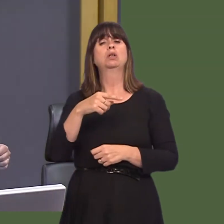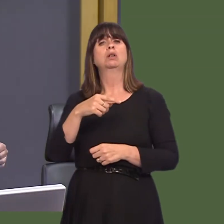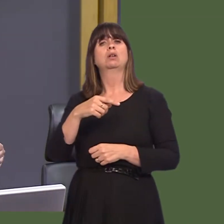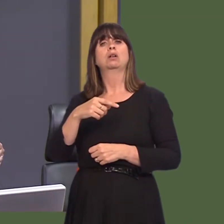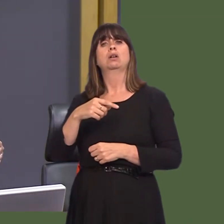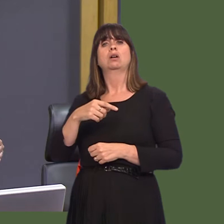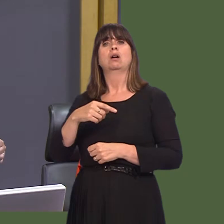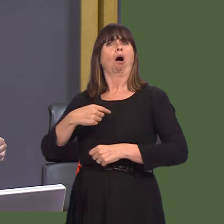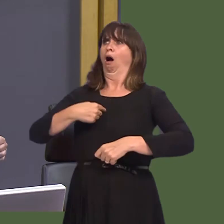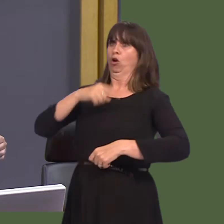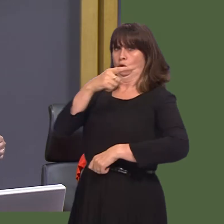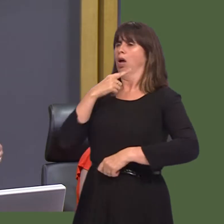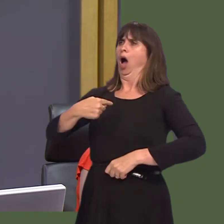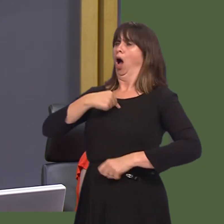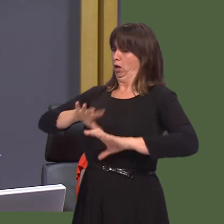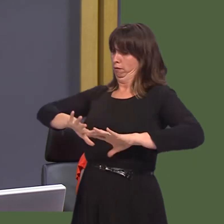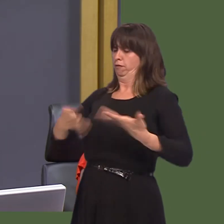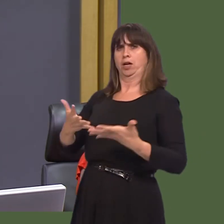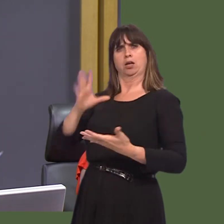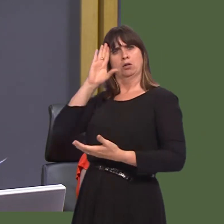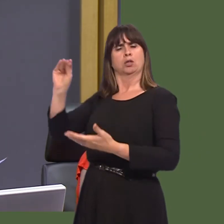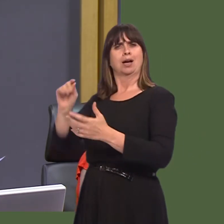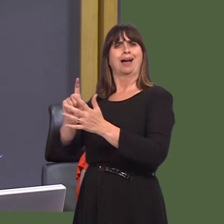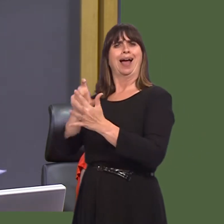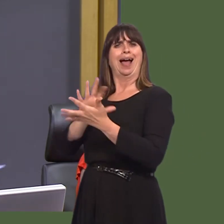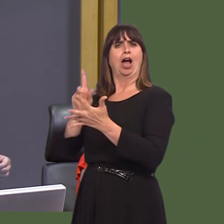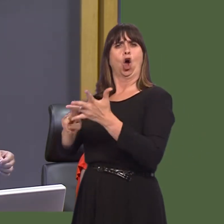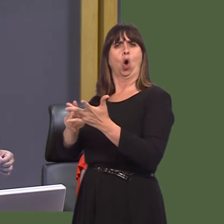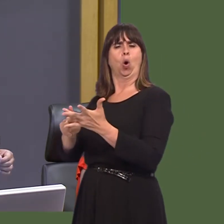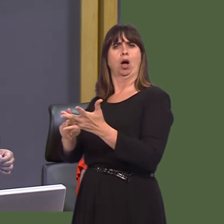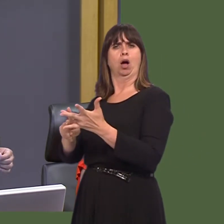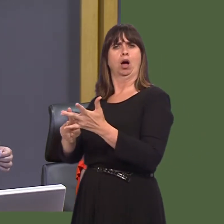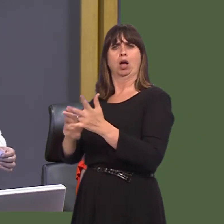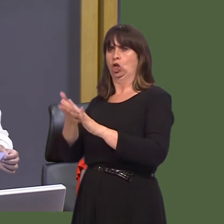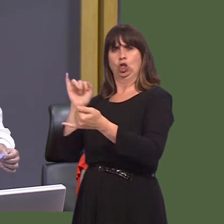that the green fields around Cardiff would not be built on as part of Labour's so-called